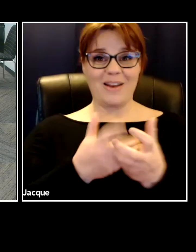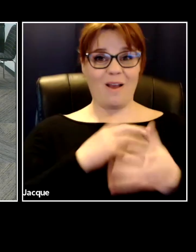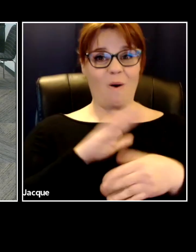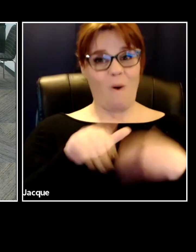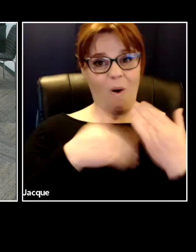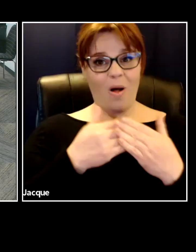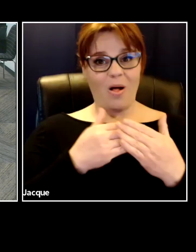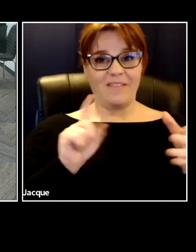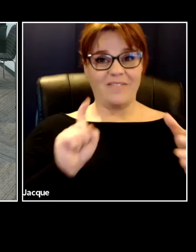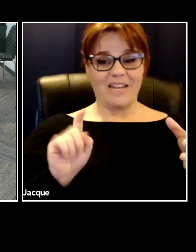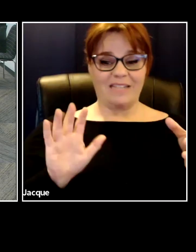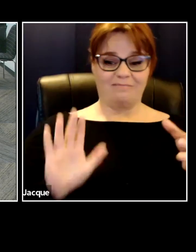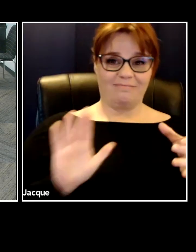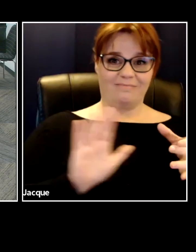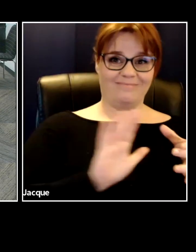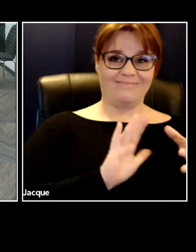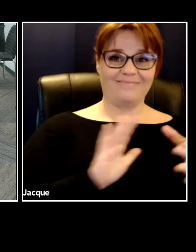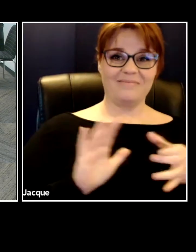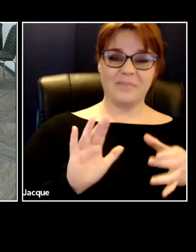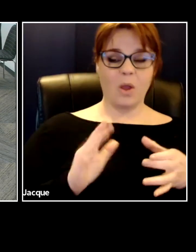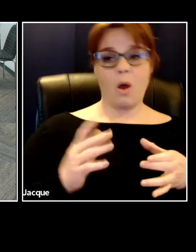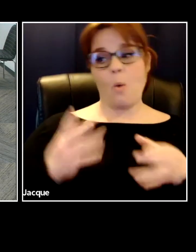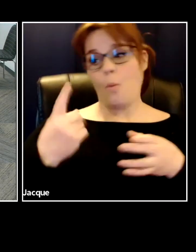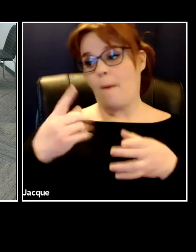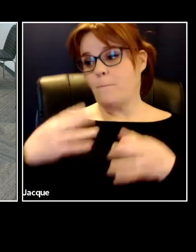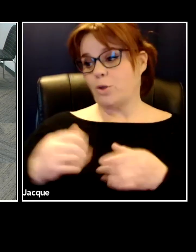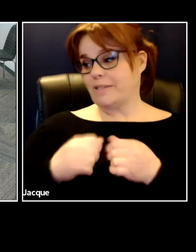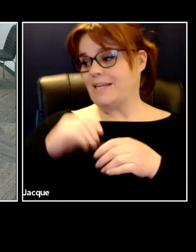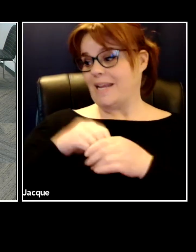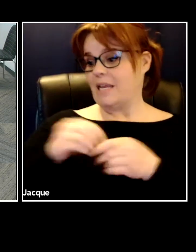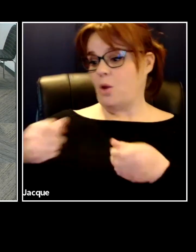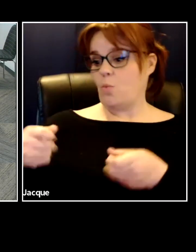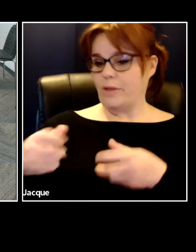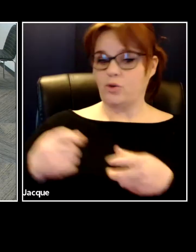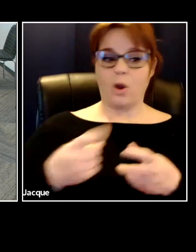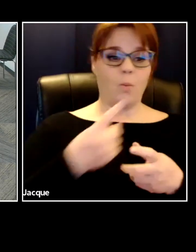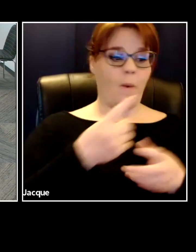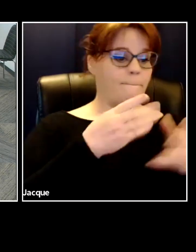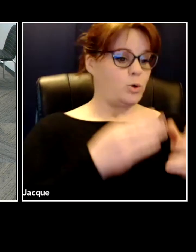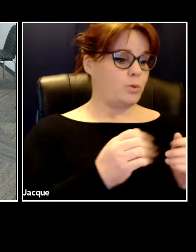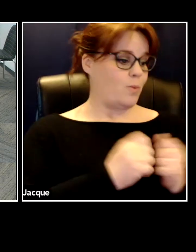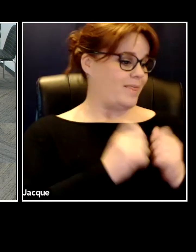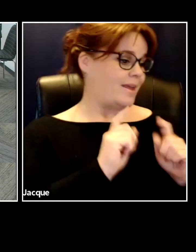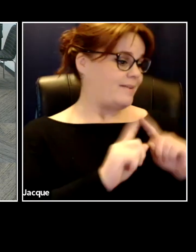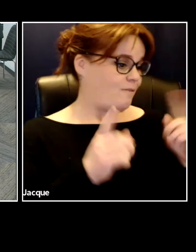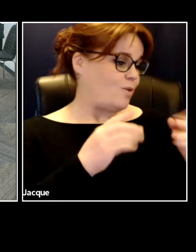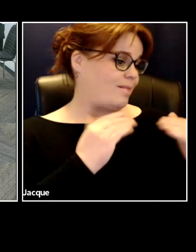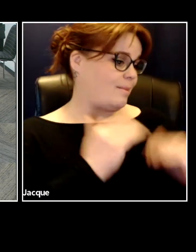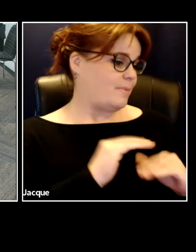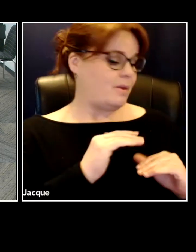person with a wheelchair and someone else who's got a different limitation. And so I think it's